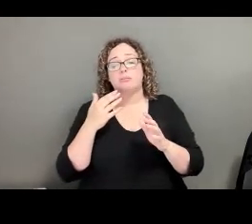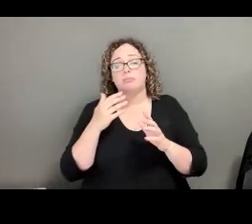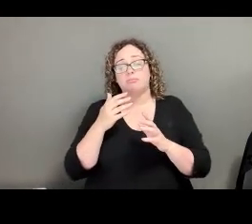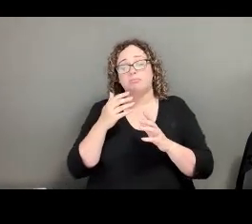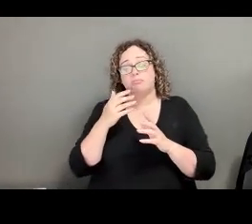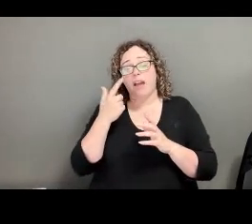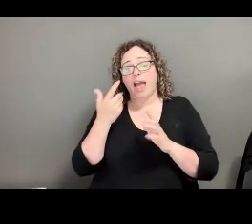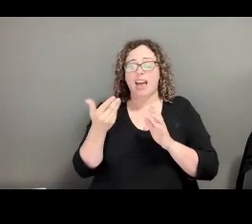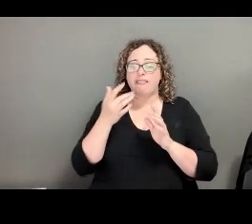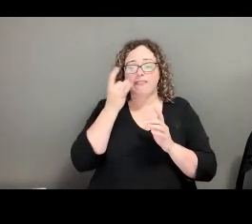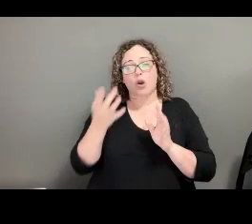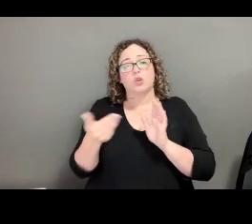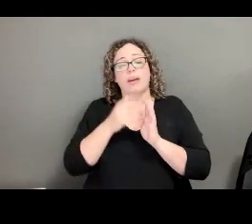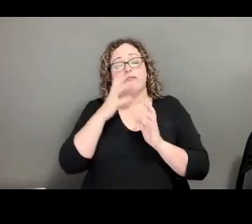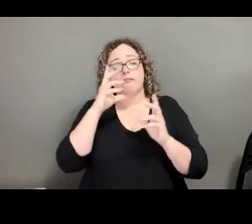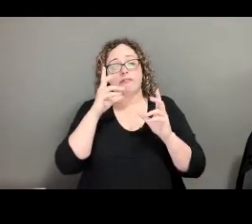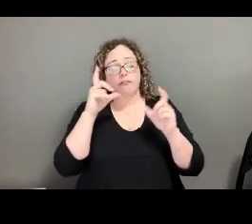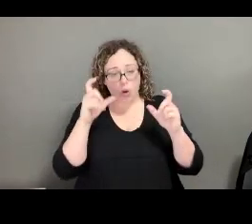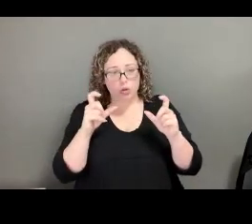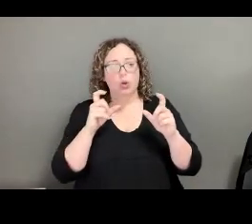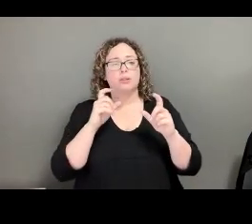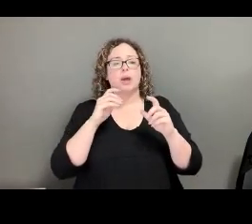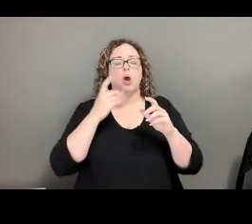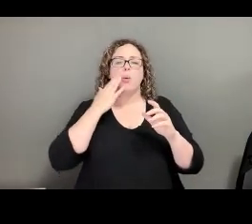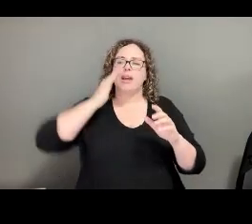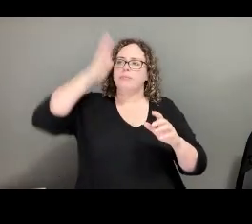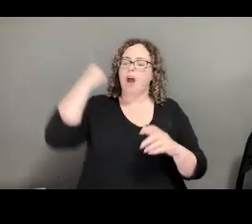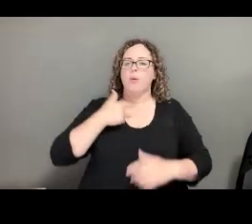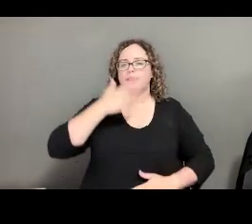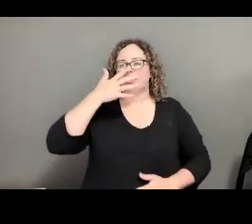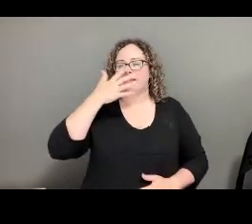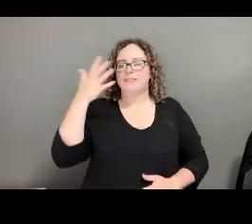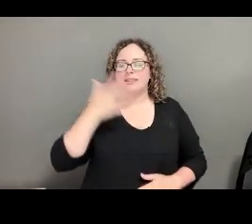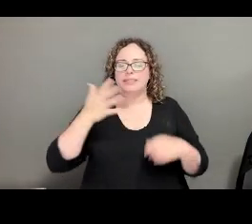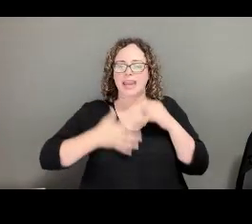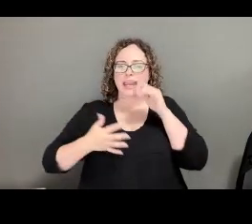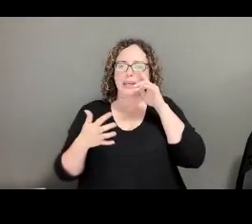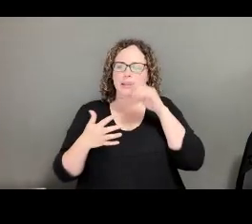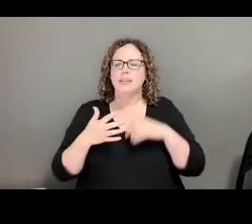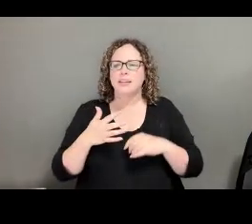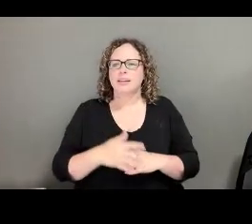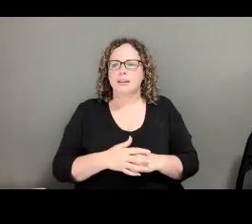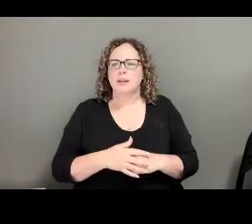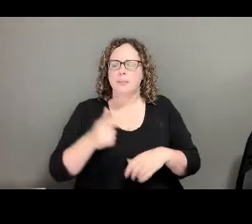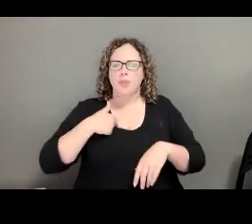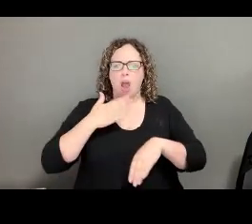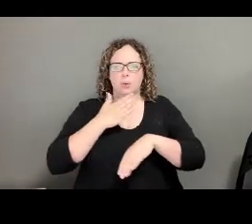when I was about 15, joining in a, a local, triathlon. And I did the bike leg,